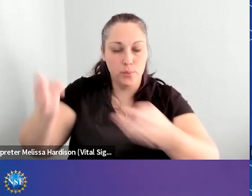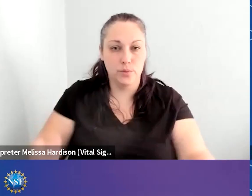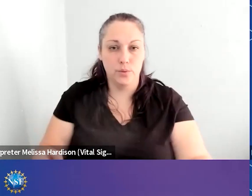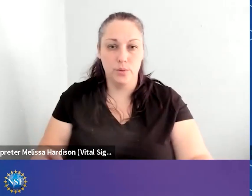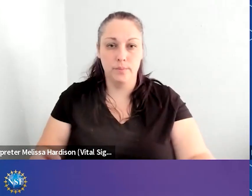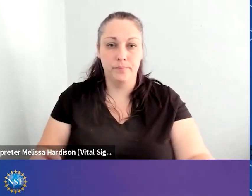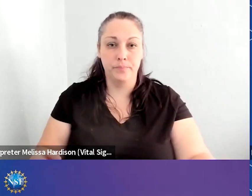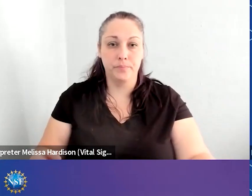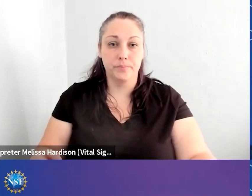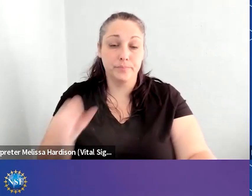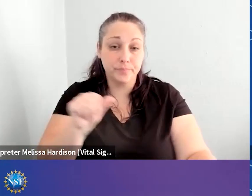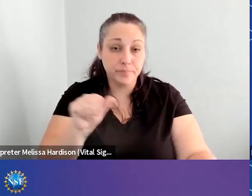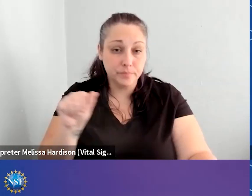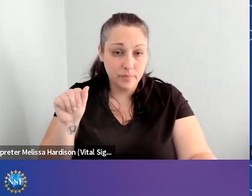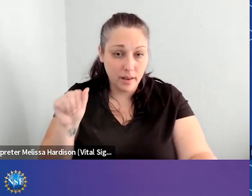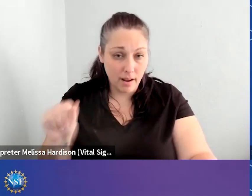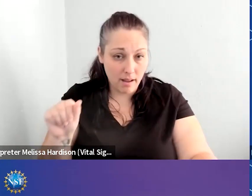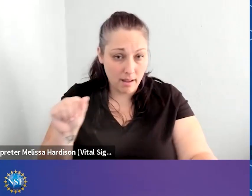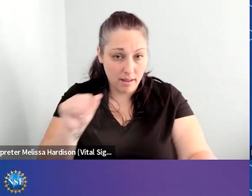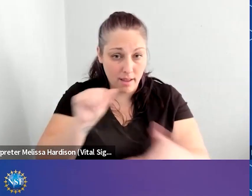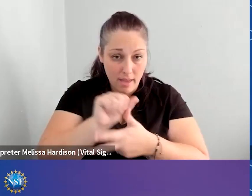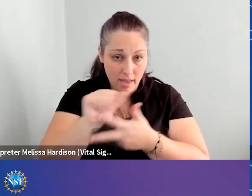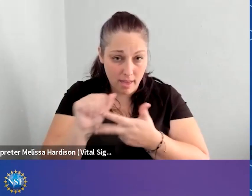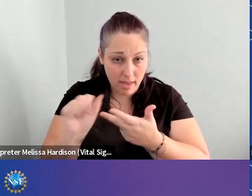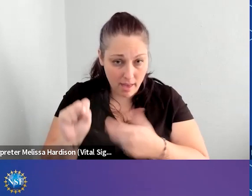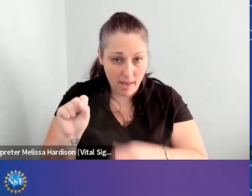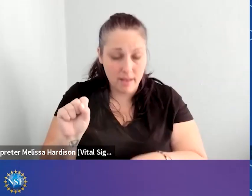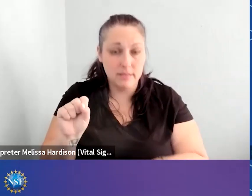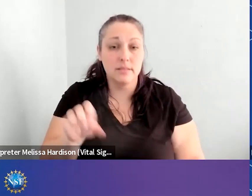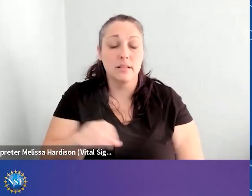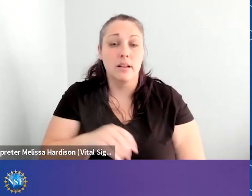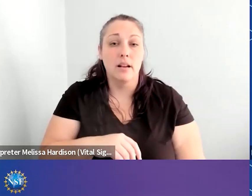for helping people prepare for an IUSE submission.